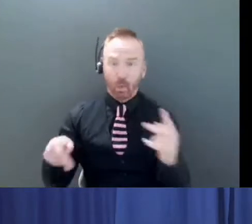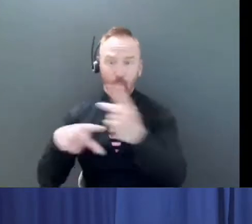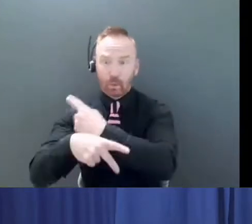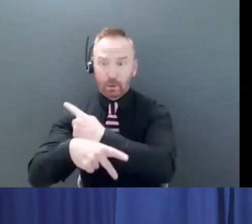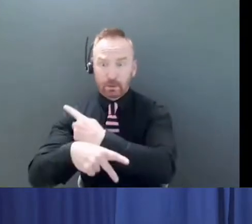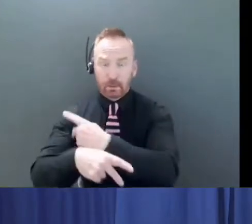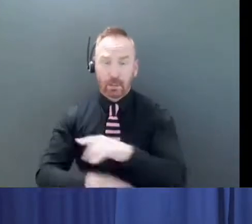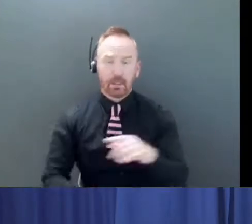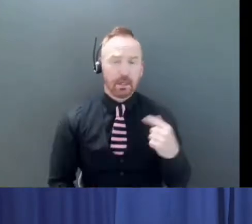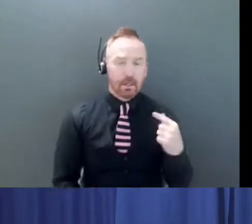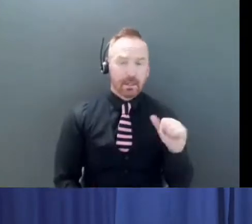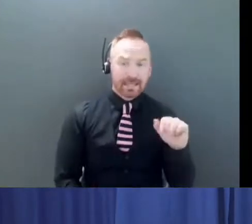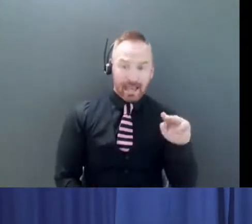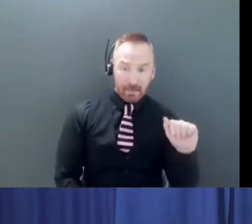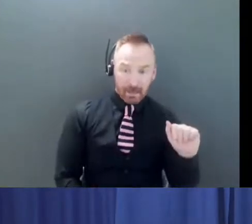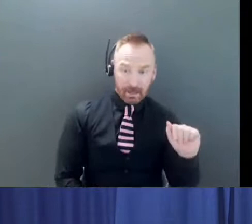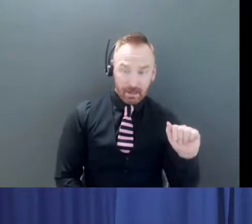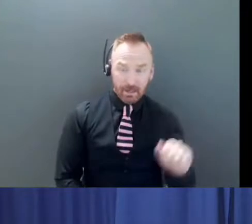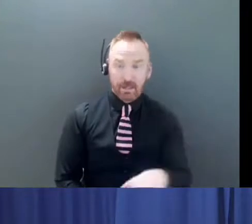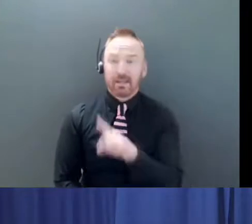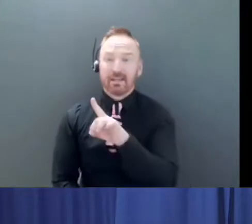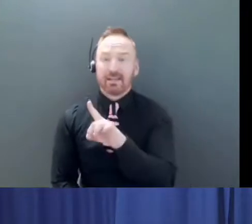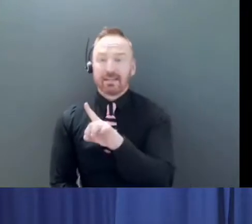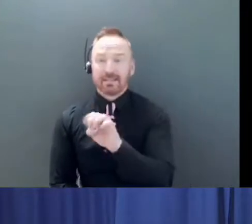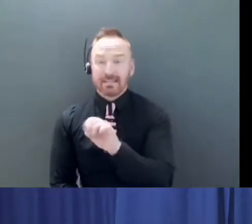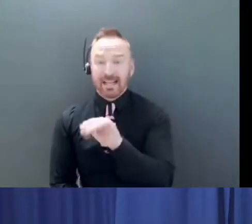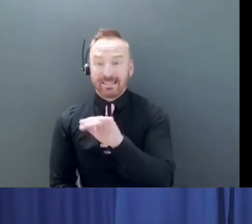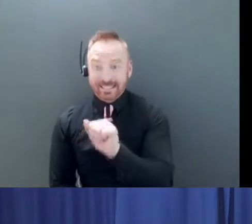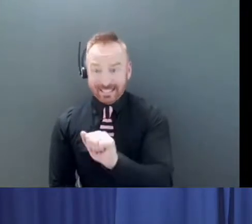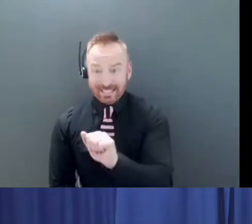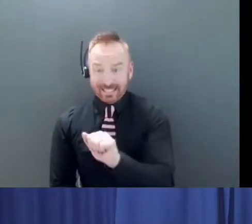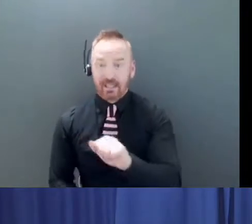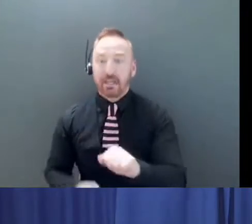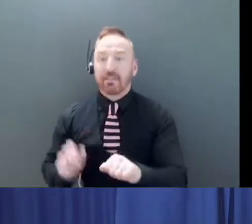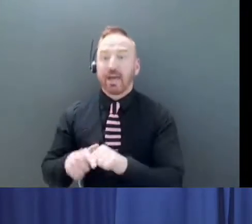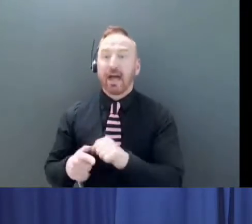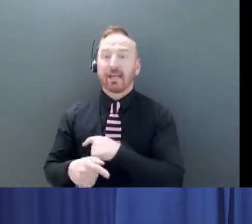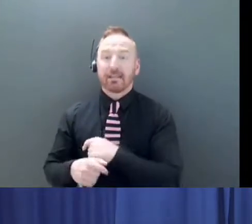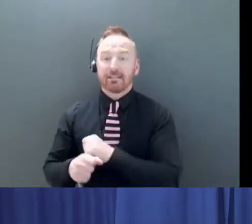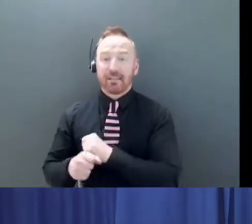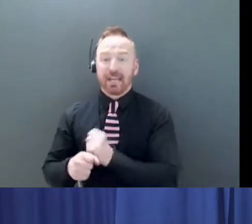possible and can easily do so in highly concentrated groupings of